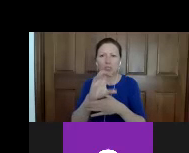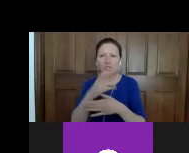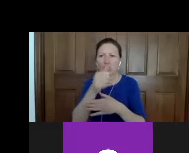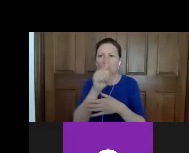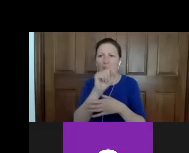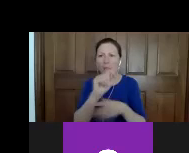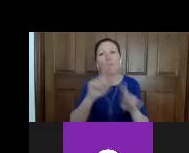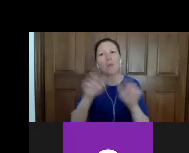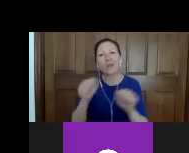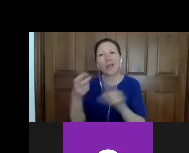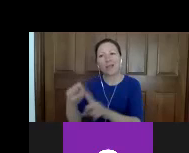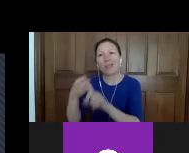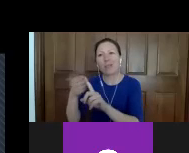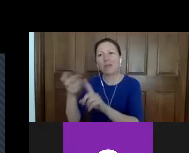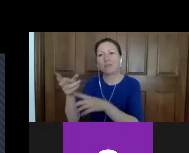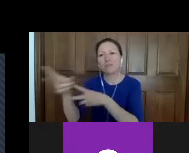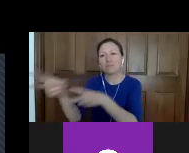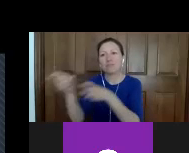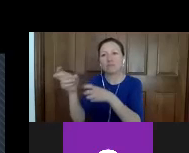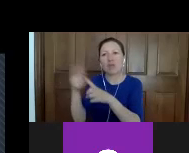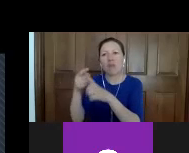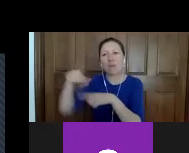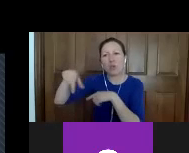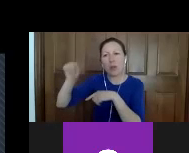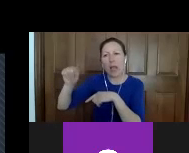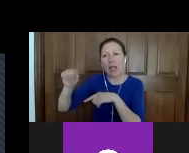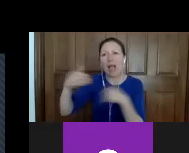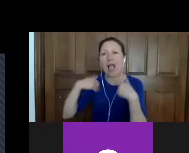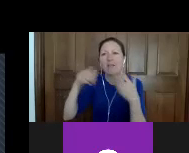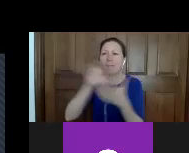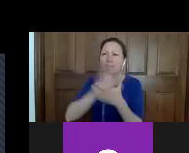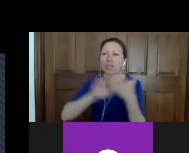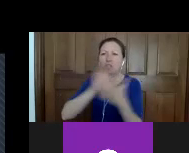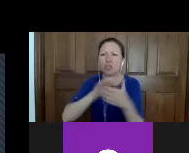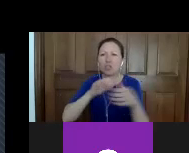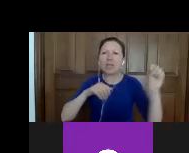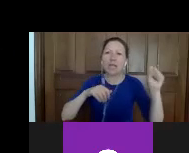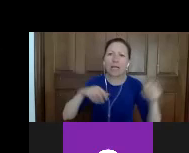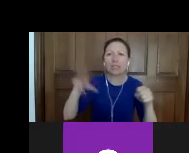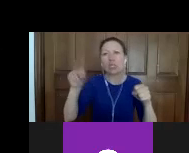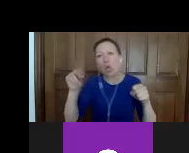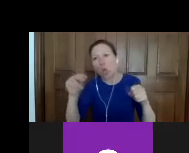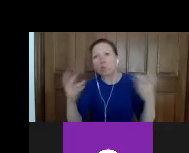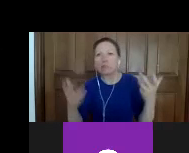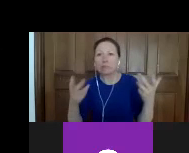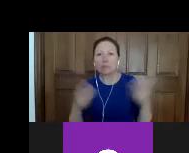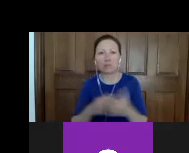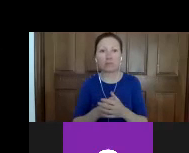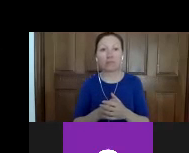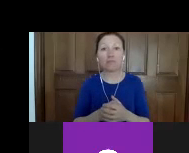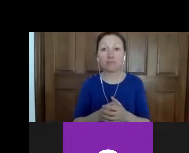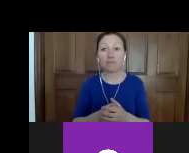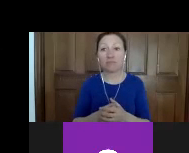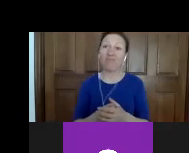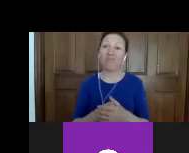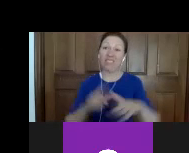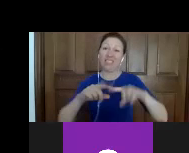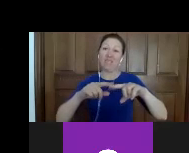Yeah. I'm getting some mixed yes and nos. So the answer is actually, it kind of depends.